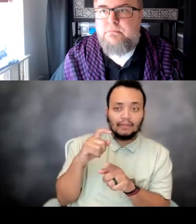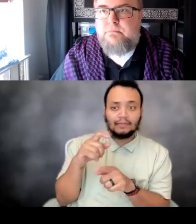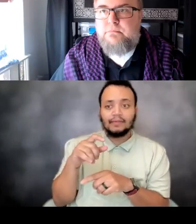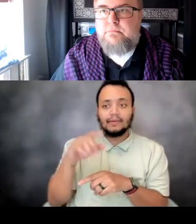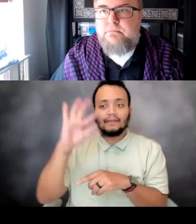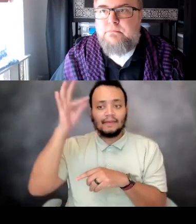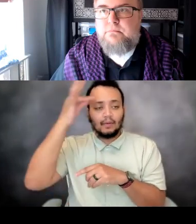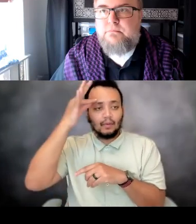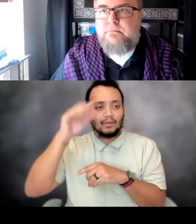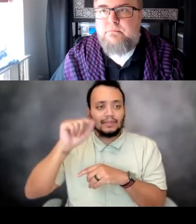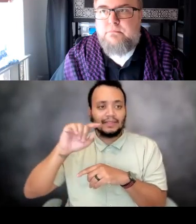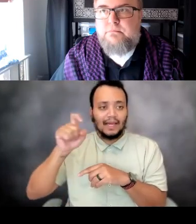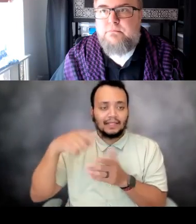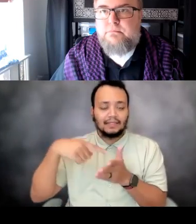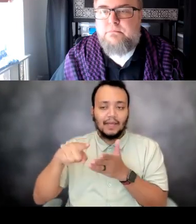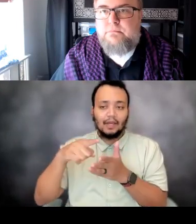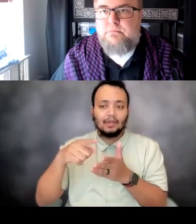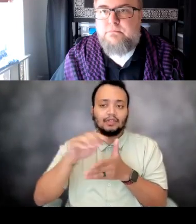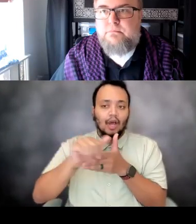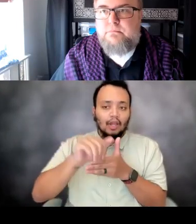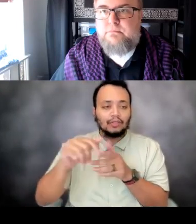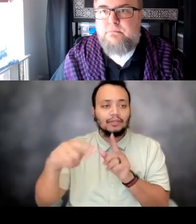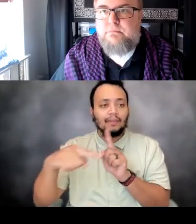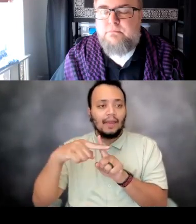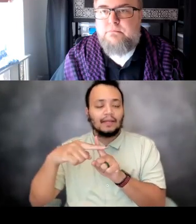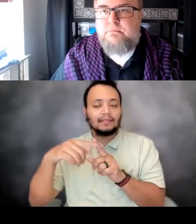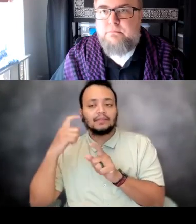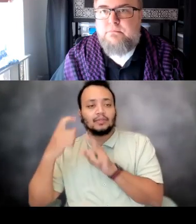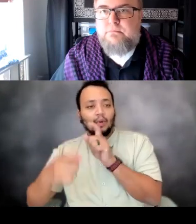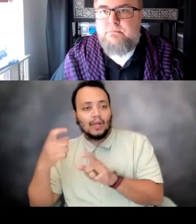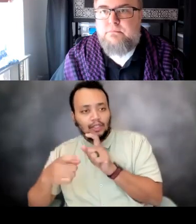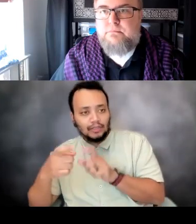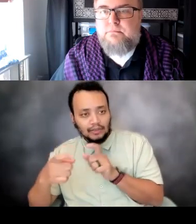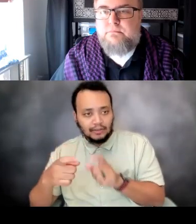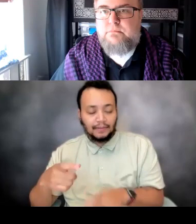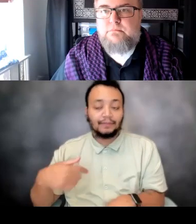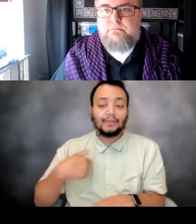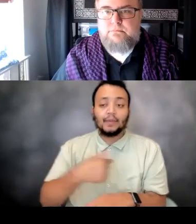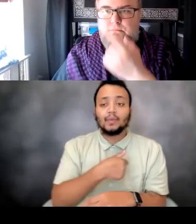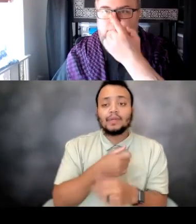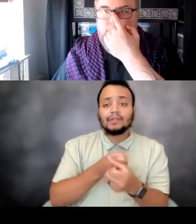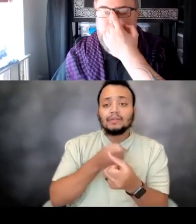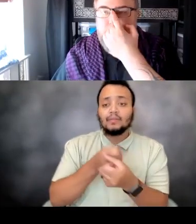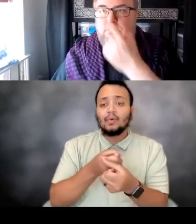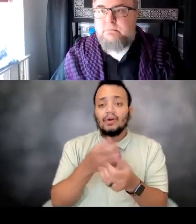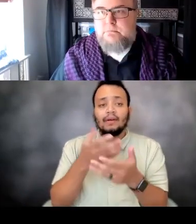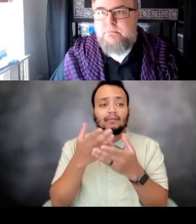as well as through donations and bequests. But we support a broad variety of programs